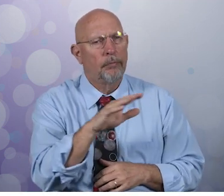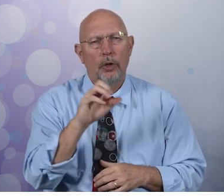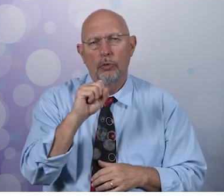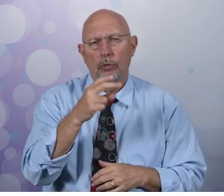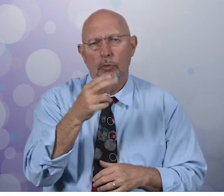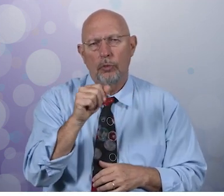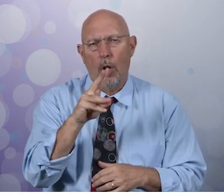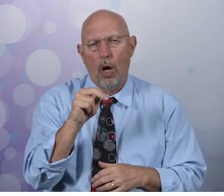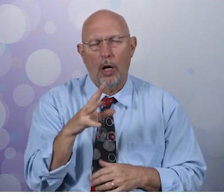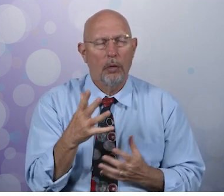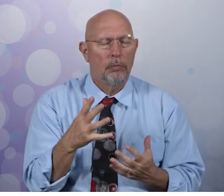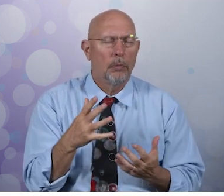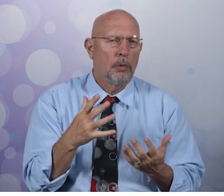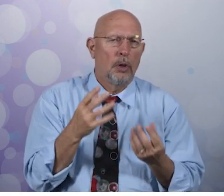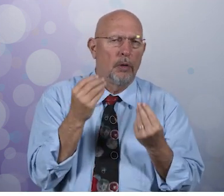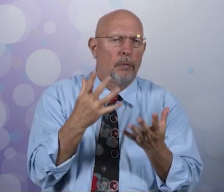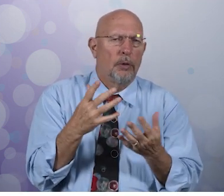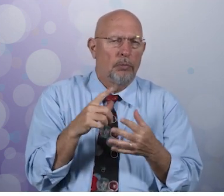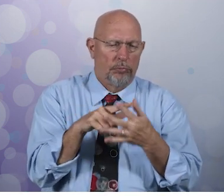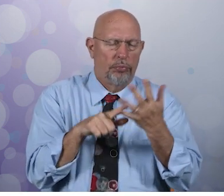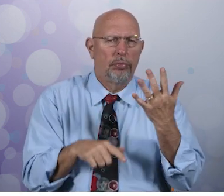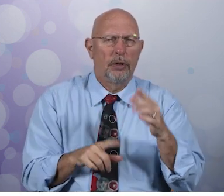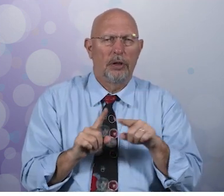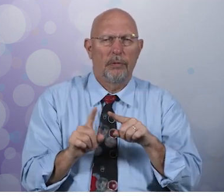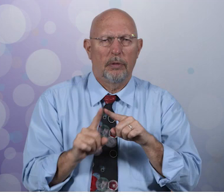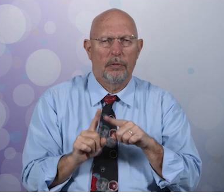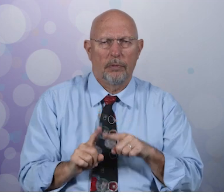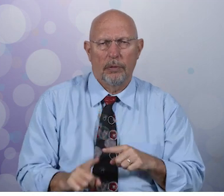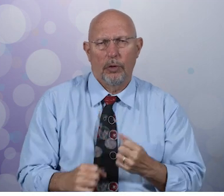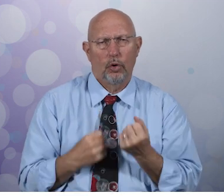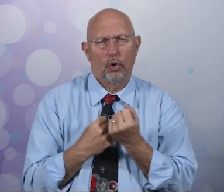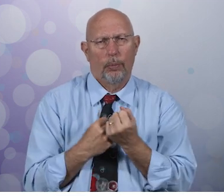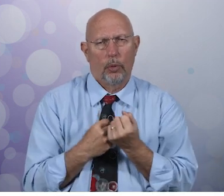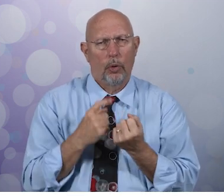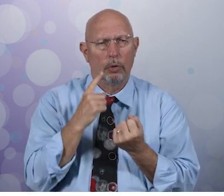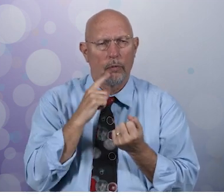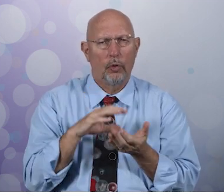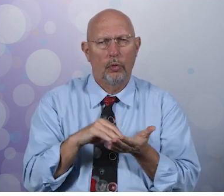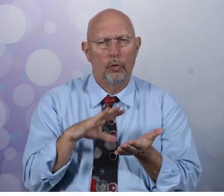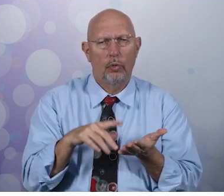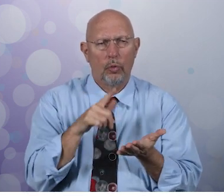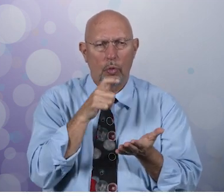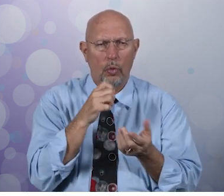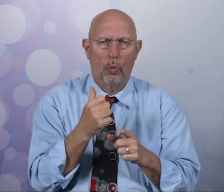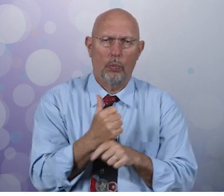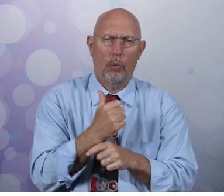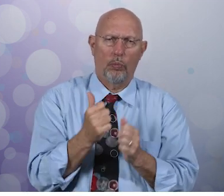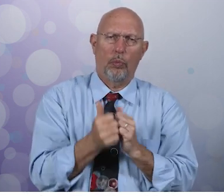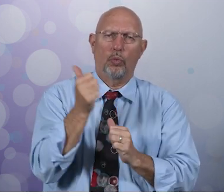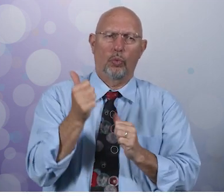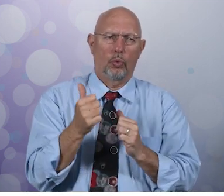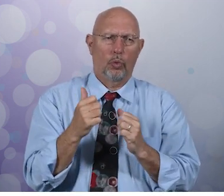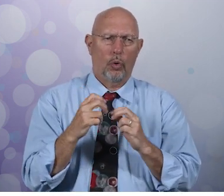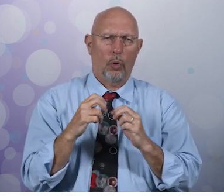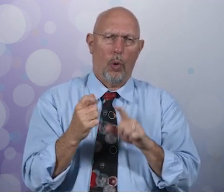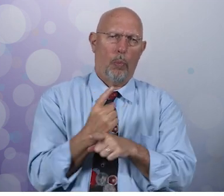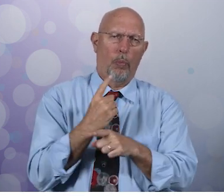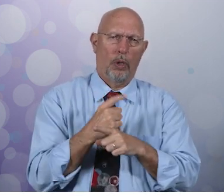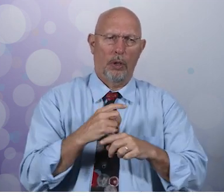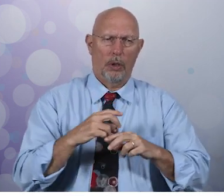on all of the different supports that are available for students who are most appropriately assessed with Ohio's state test?